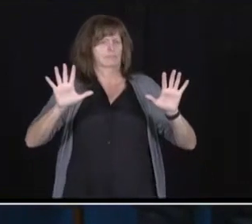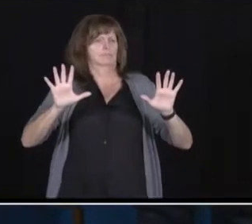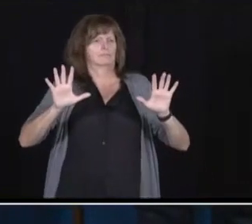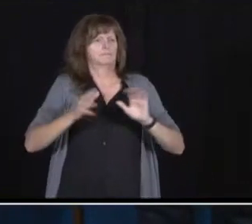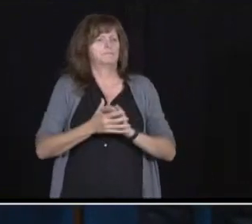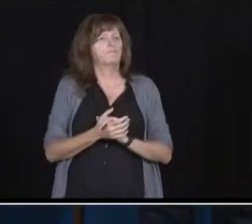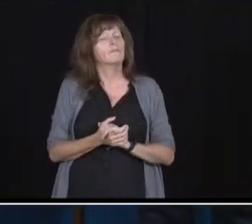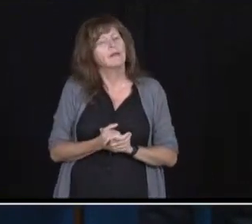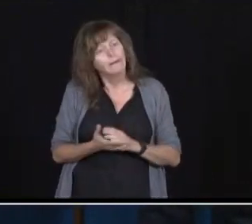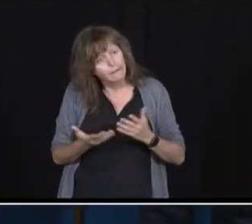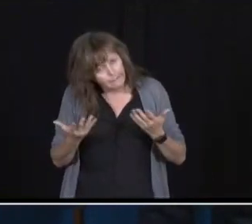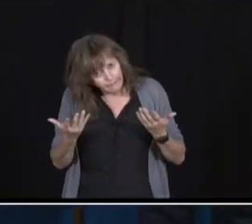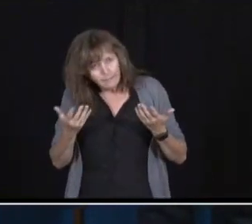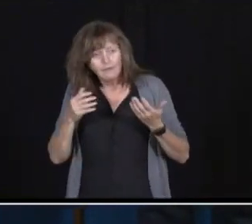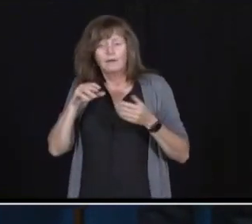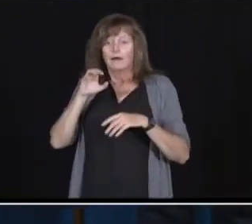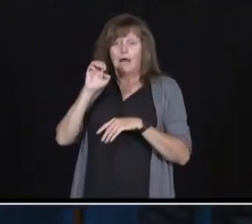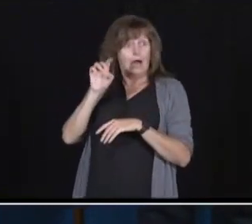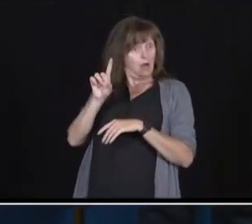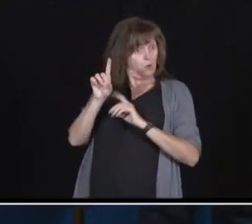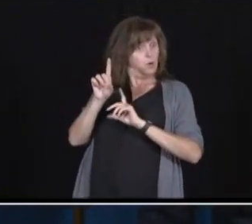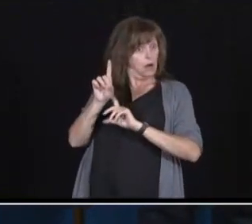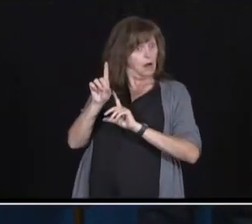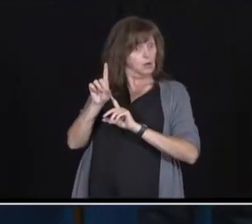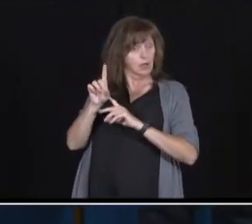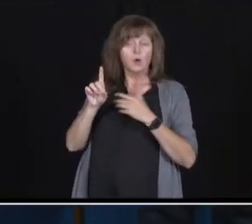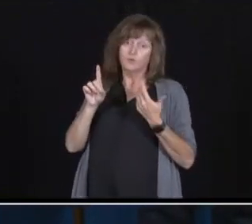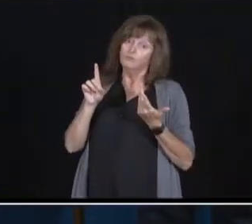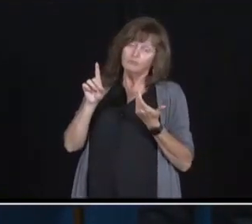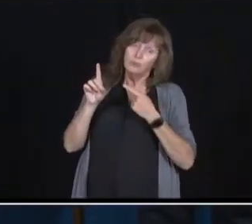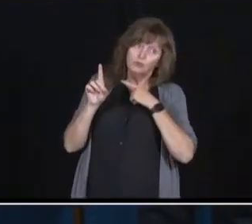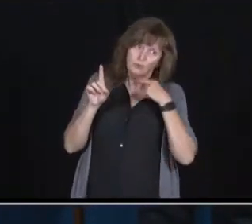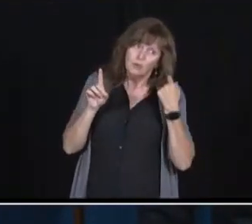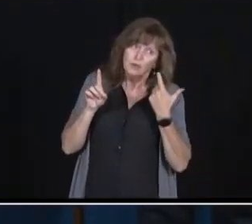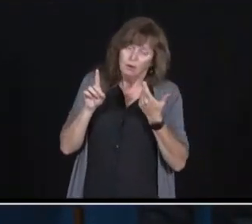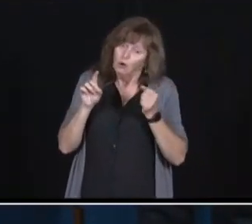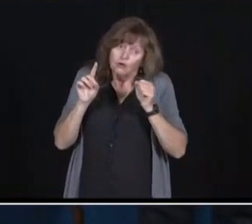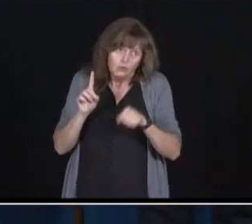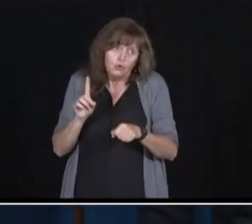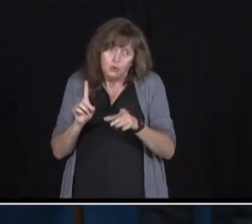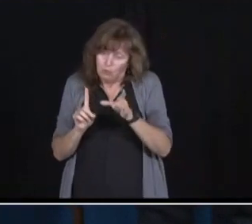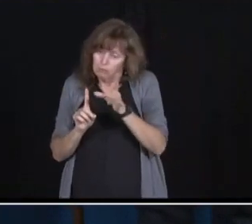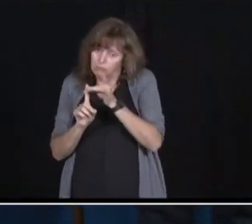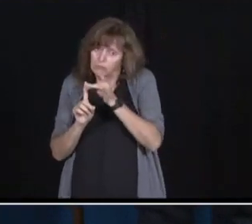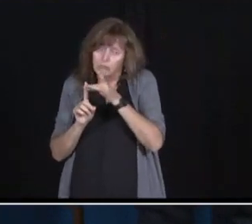we can manage and effectively do this. Clearly, education will be an area where there is a risk of outbreaks.